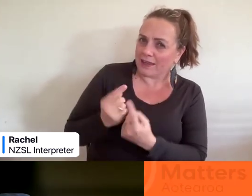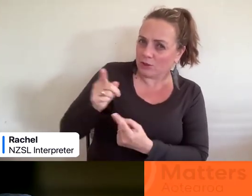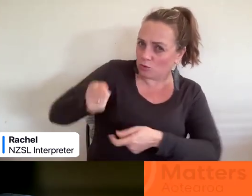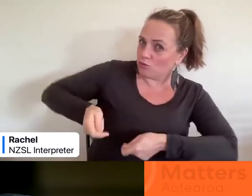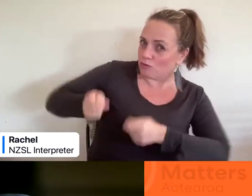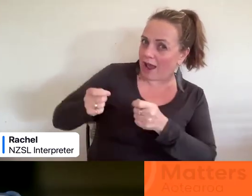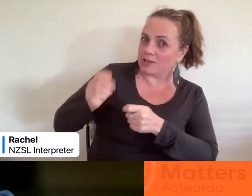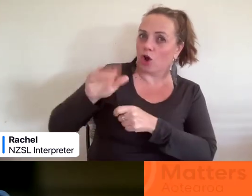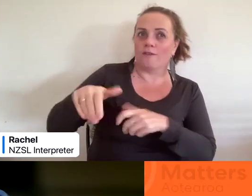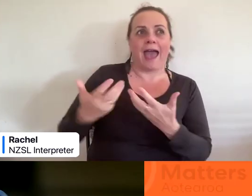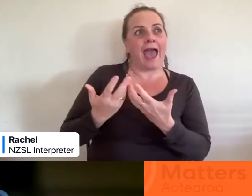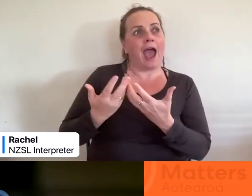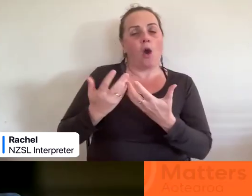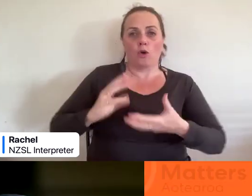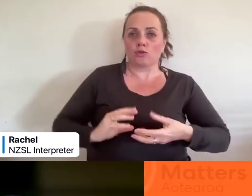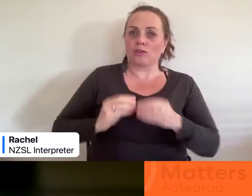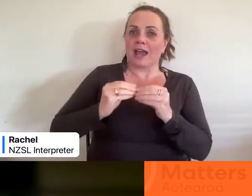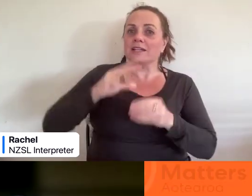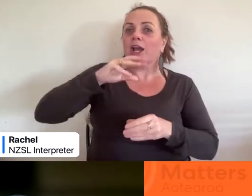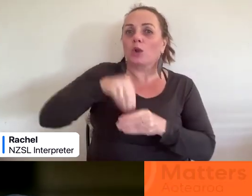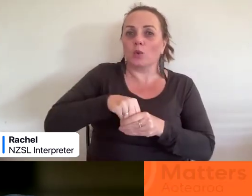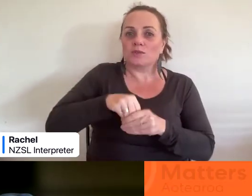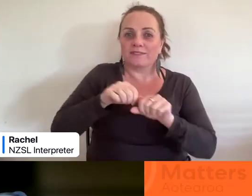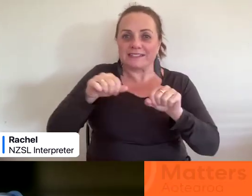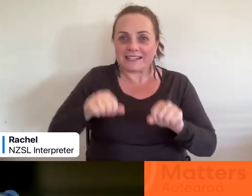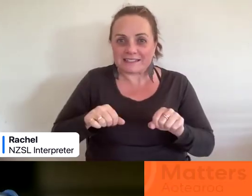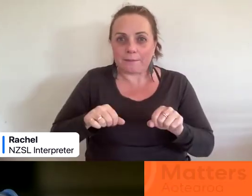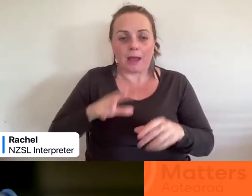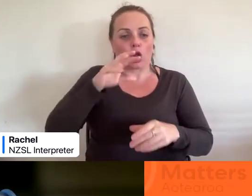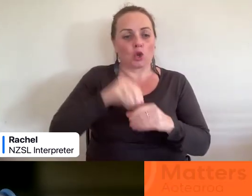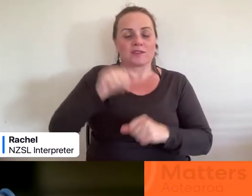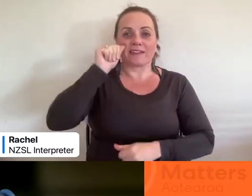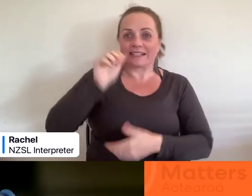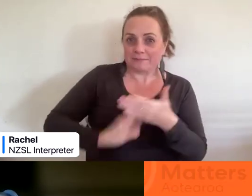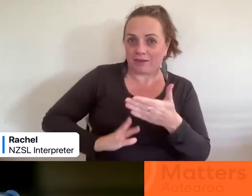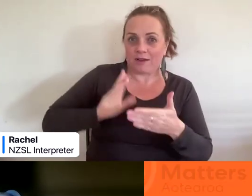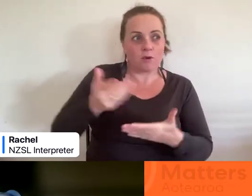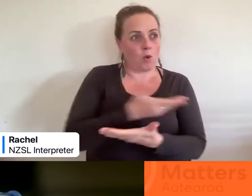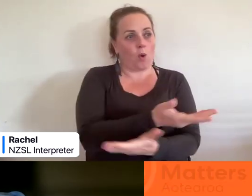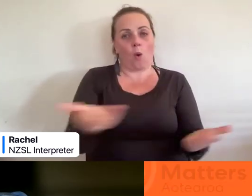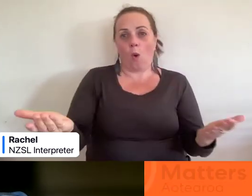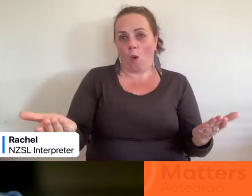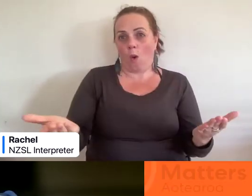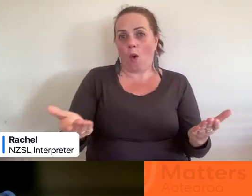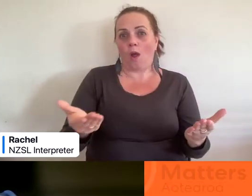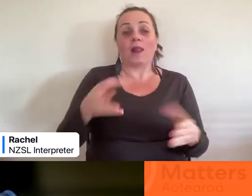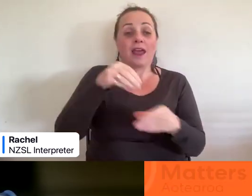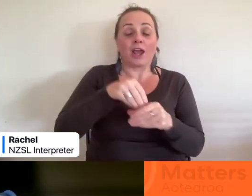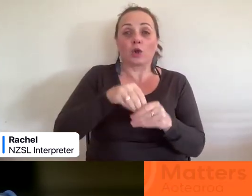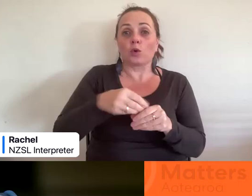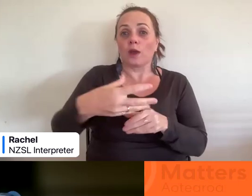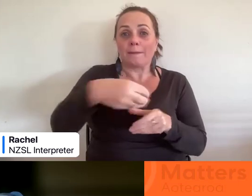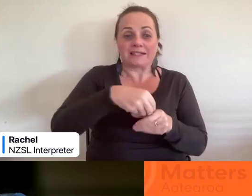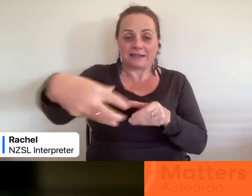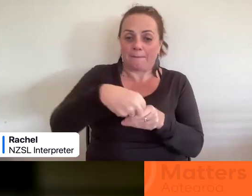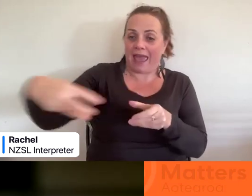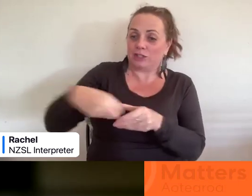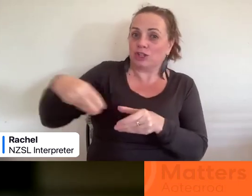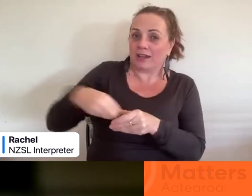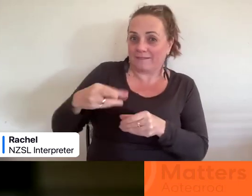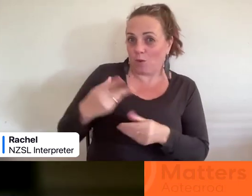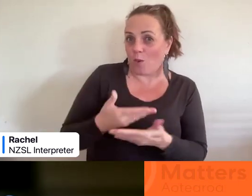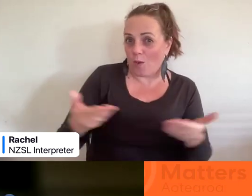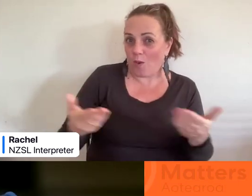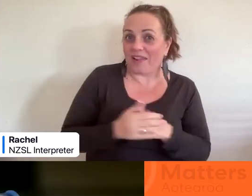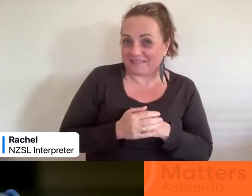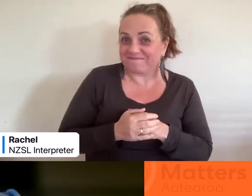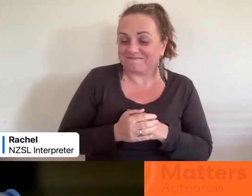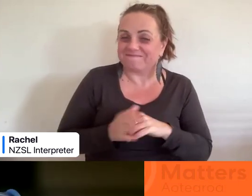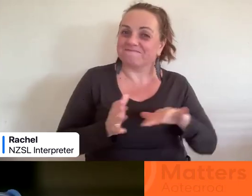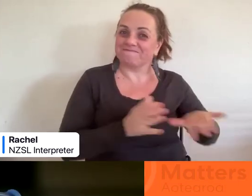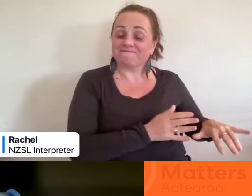inclusive systems and experiences, including in political participation. So now I will introduce